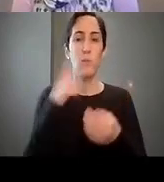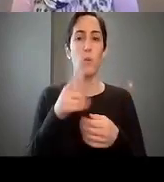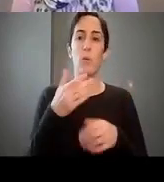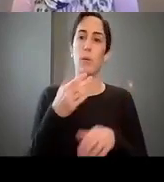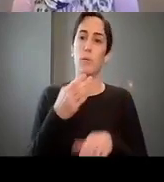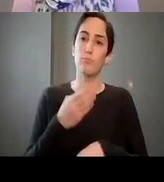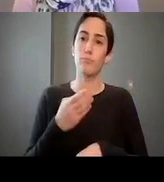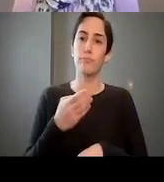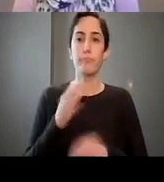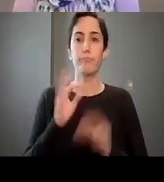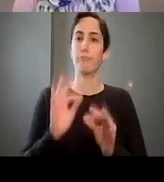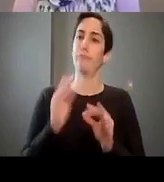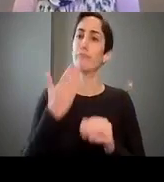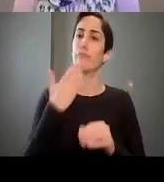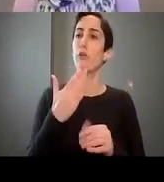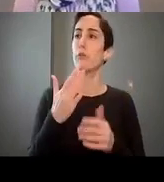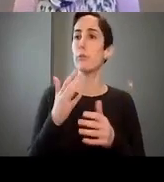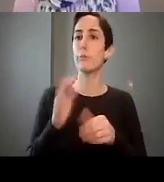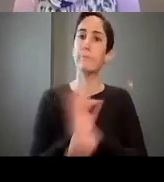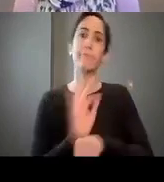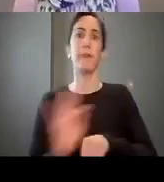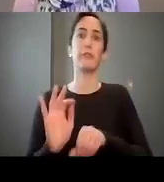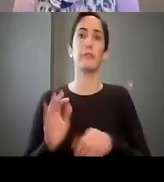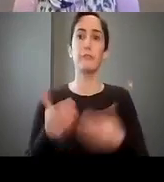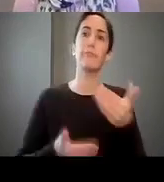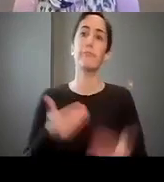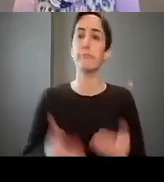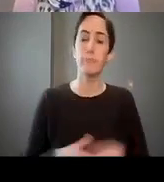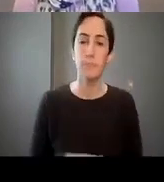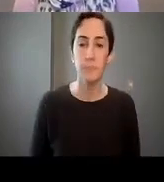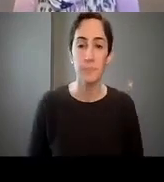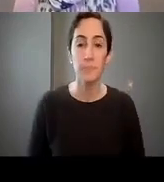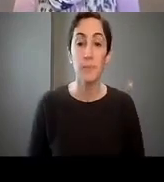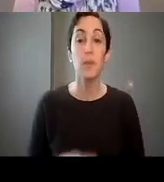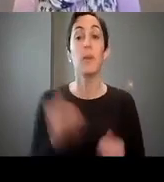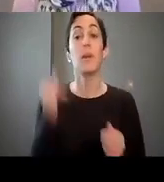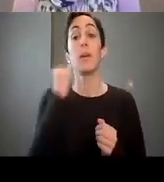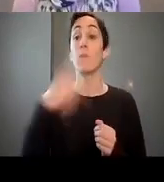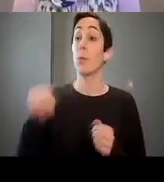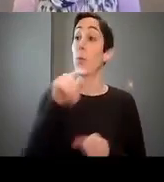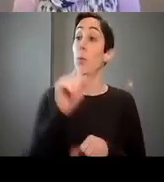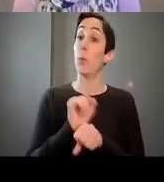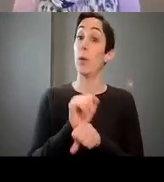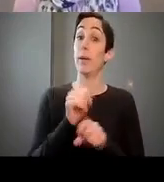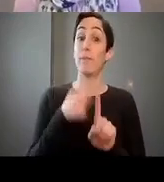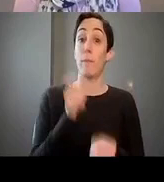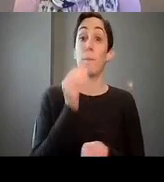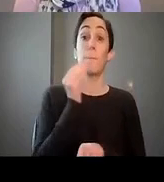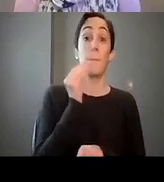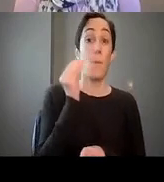are working at home, like with the tooth of those realms. So for those folks who brushing for your kid or for yourself, are working at home, like with the tooth delineate an agenda and create some brushing for your kid or for yourself,